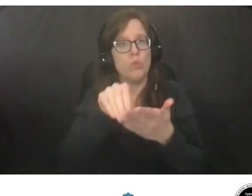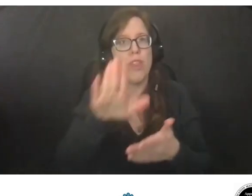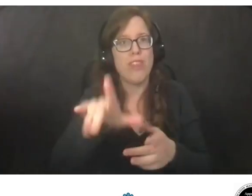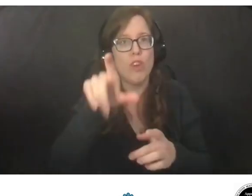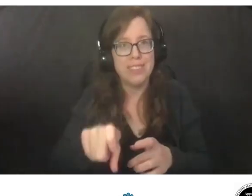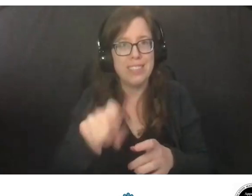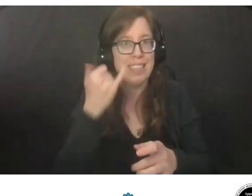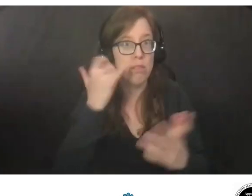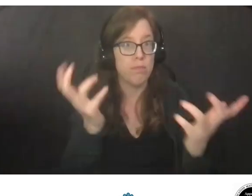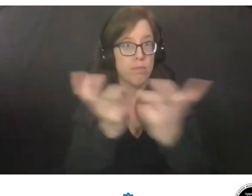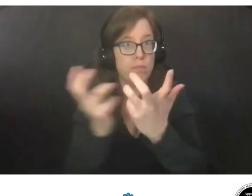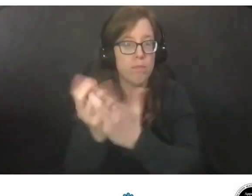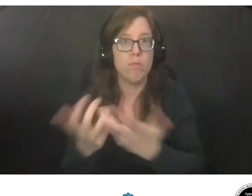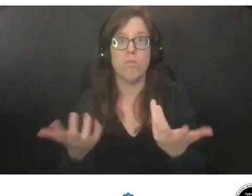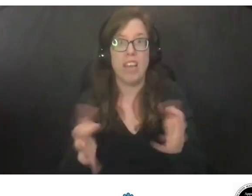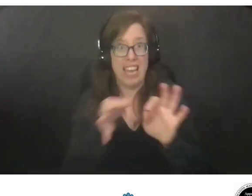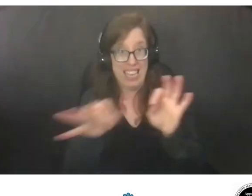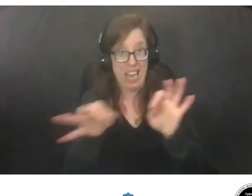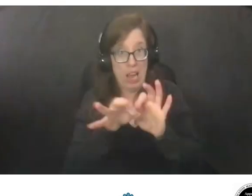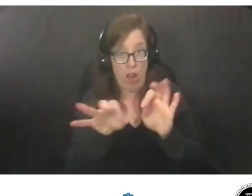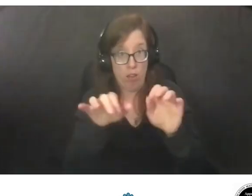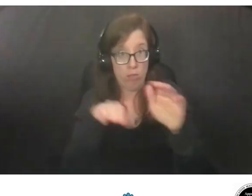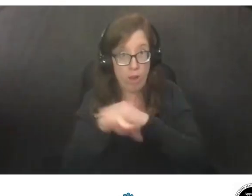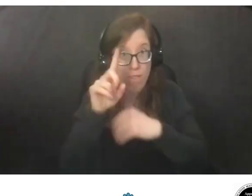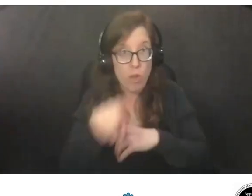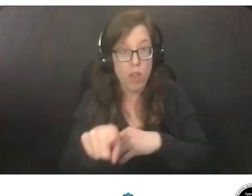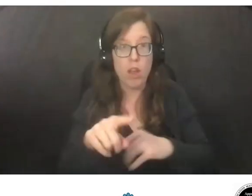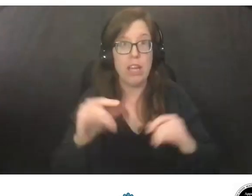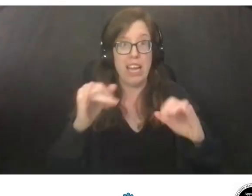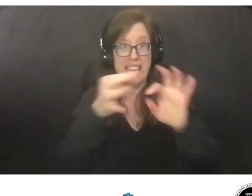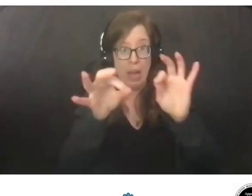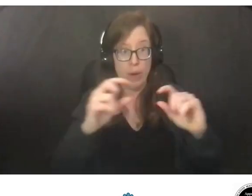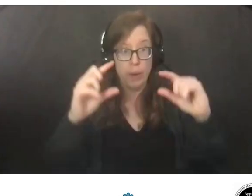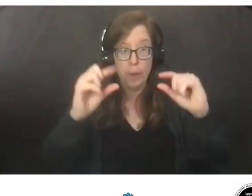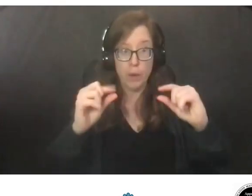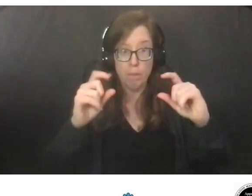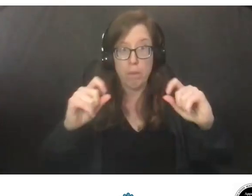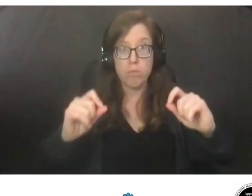Is captioning accessible to the student? Do they need enlarged captioning?